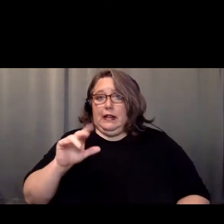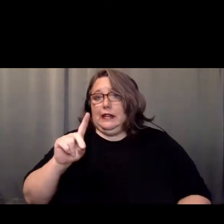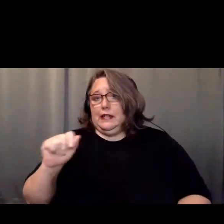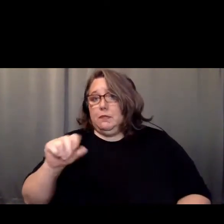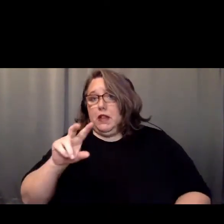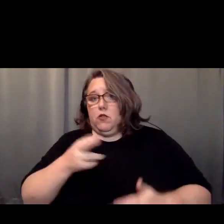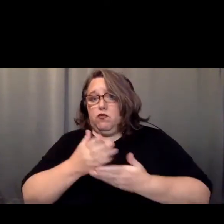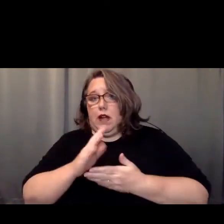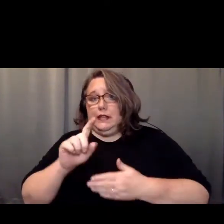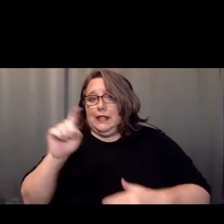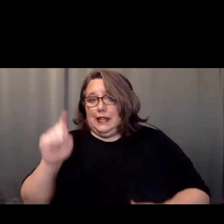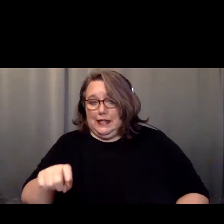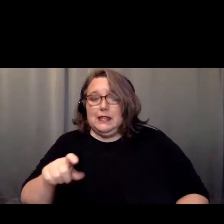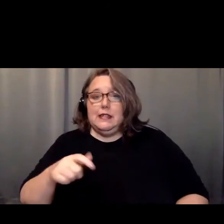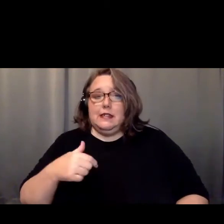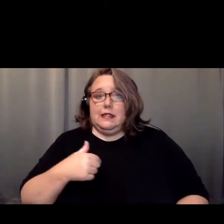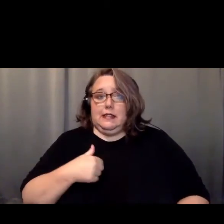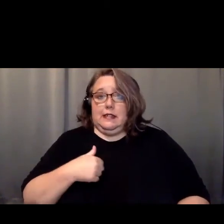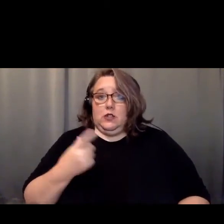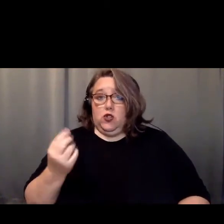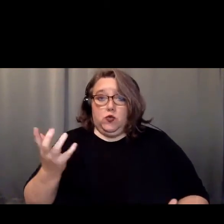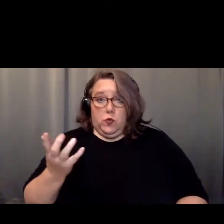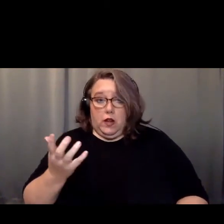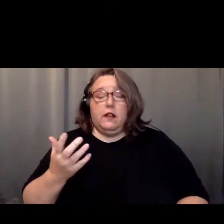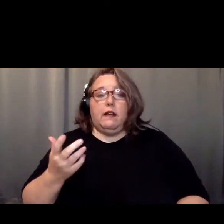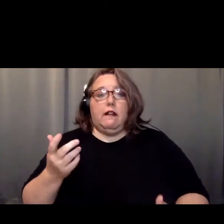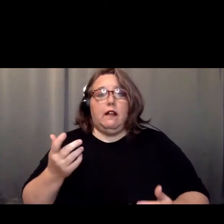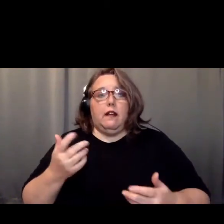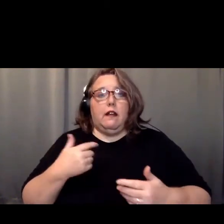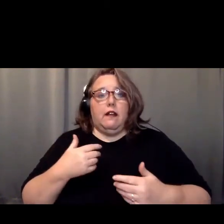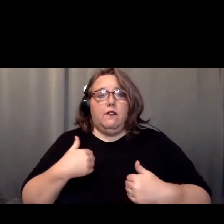and I primarily handle cases that have to do,